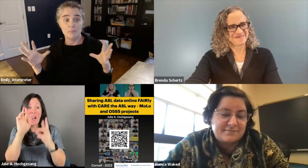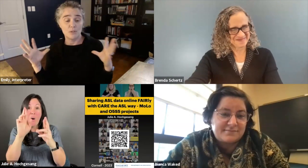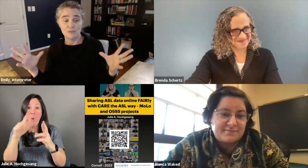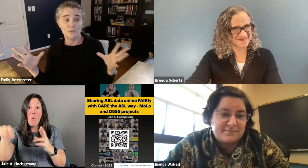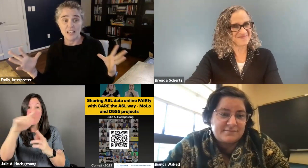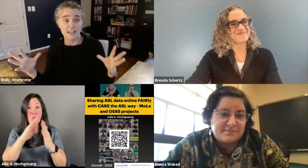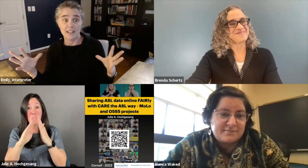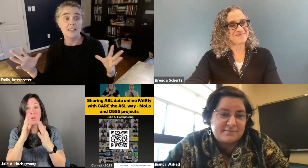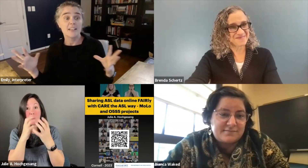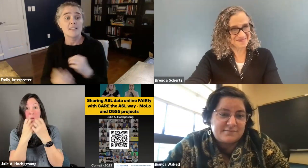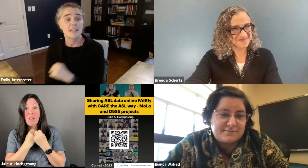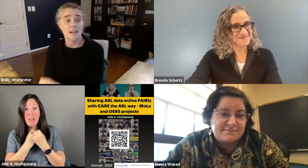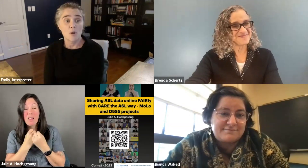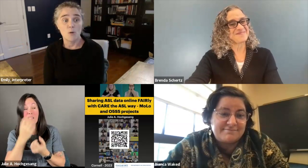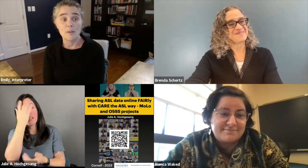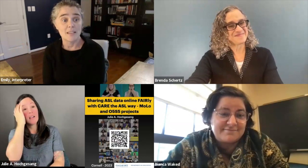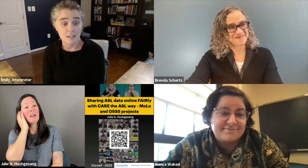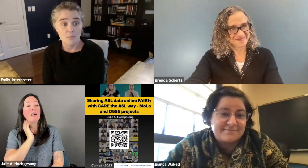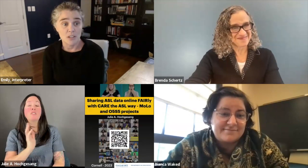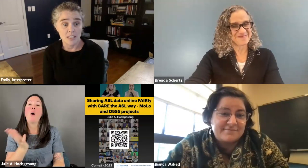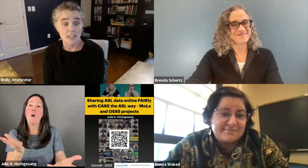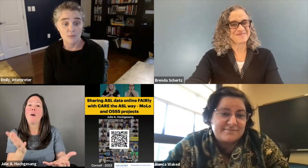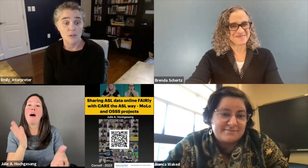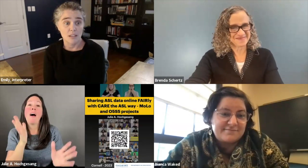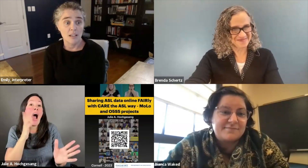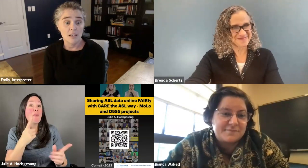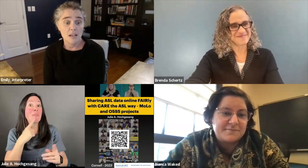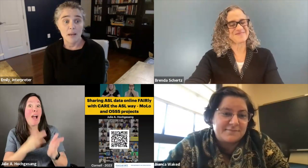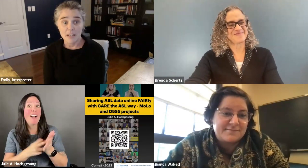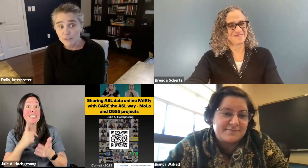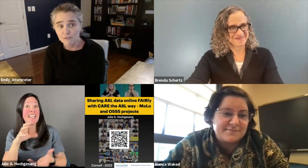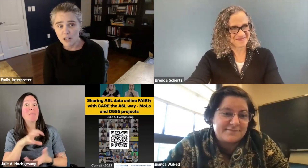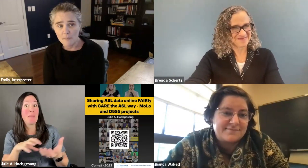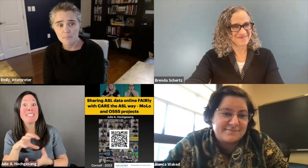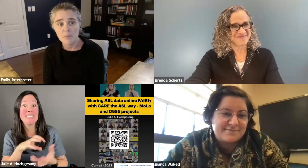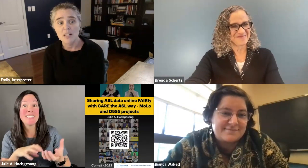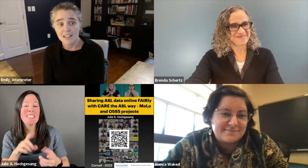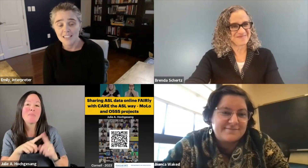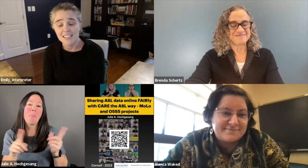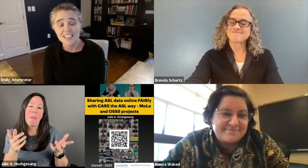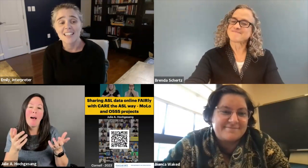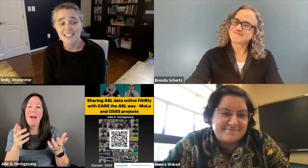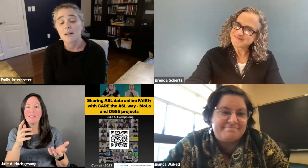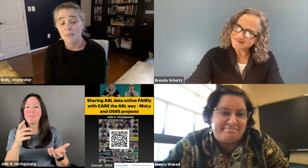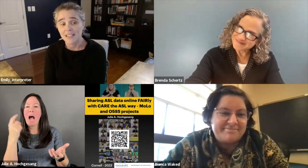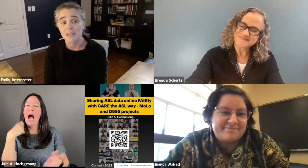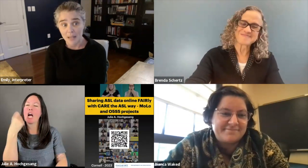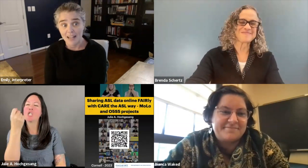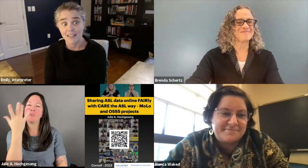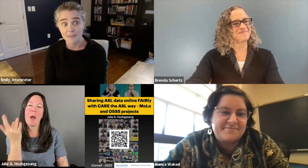beautiful data that I'm hoping the community can really benefit from but honestly it's a mixed